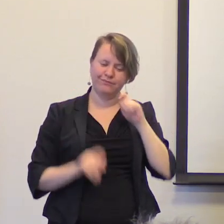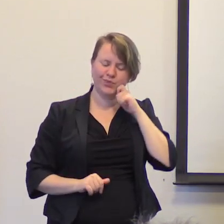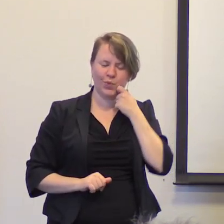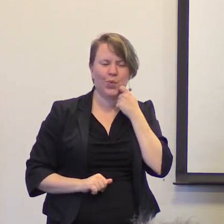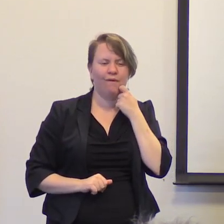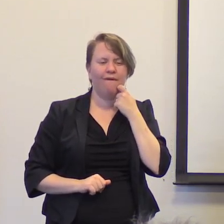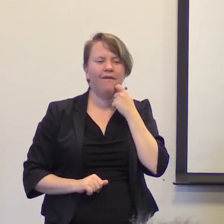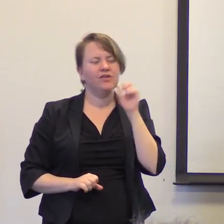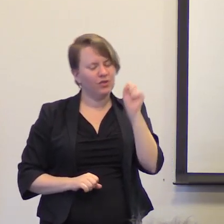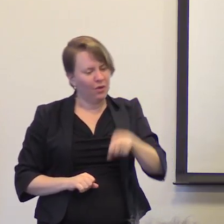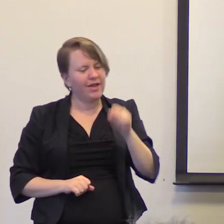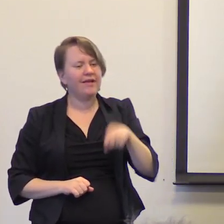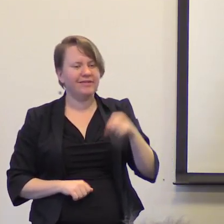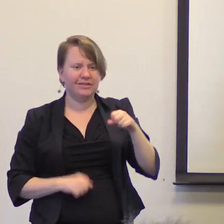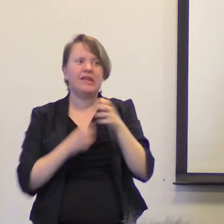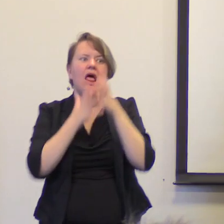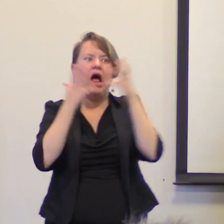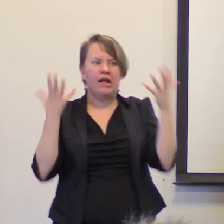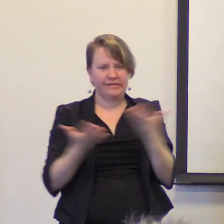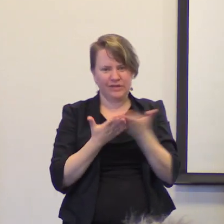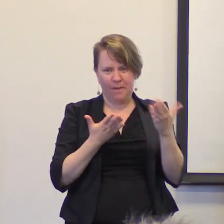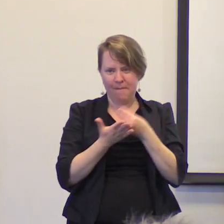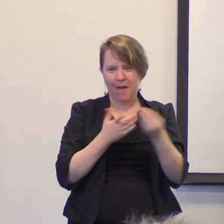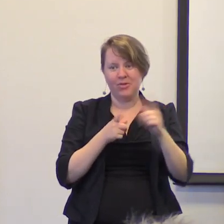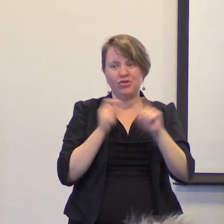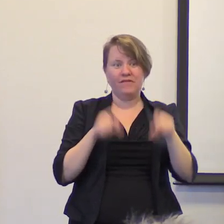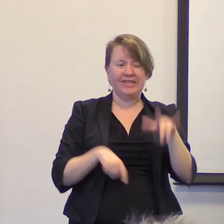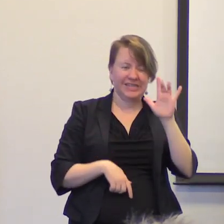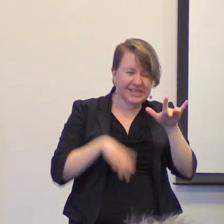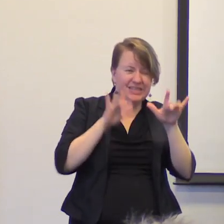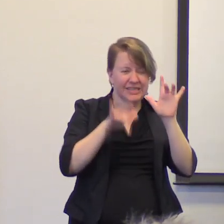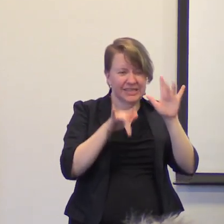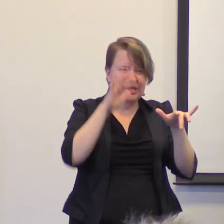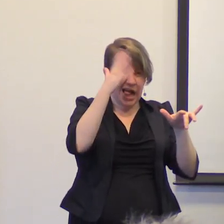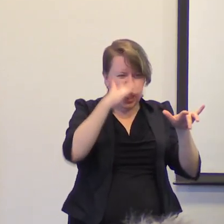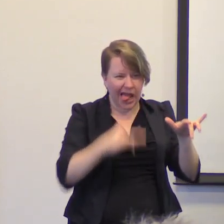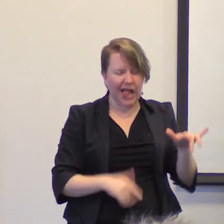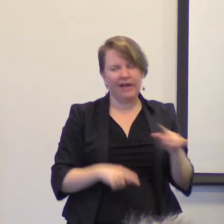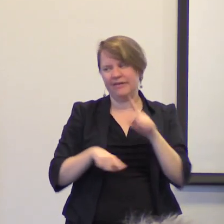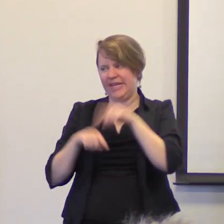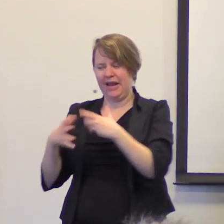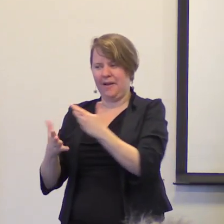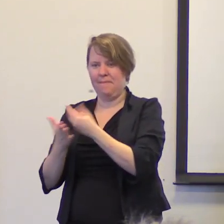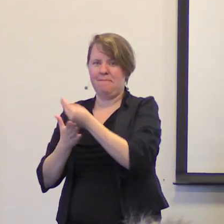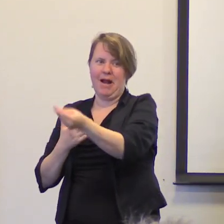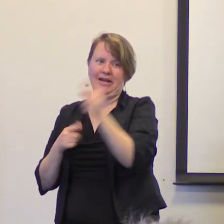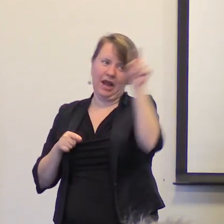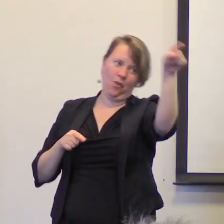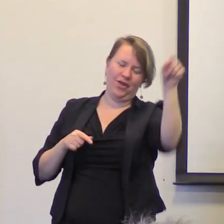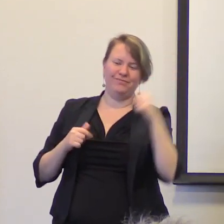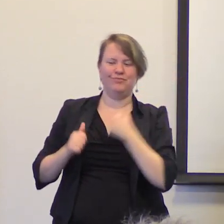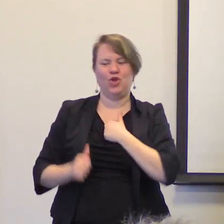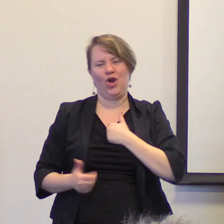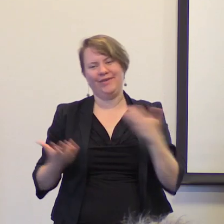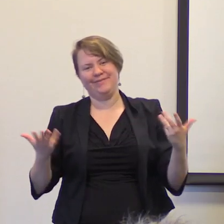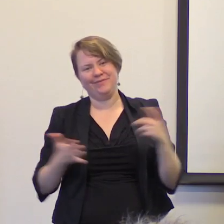So yes, there's lots of merchandise, but you're going to have to click to get it as opposed to being able to get it right outside. I apologize, but what can you do?